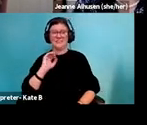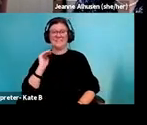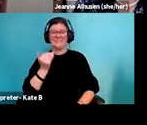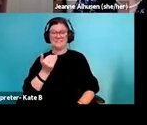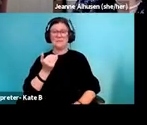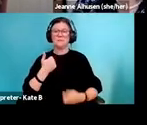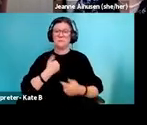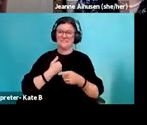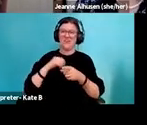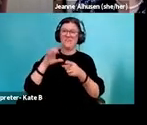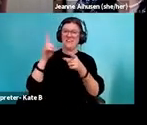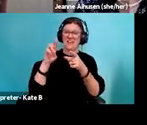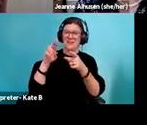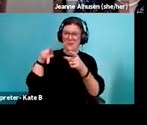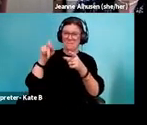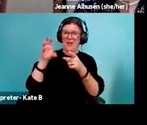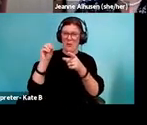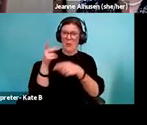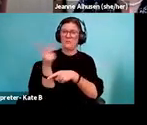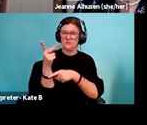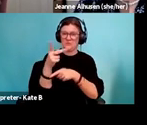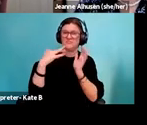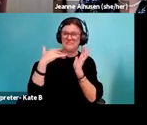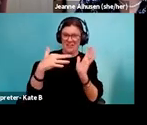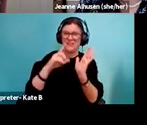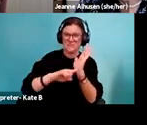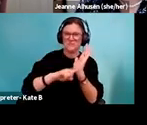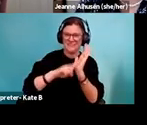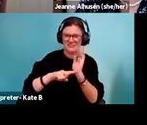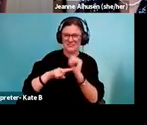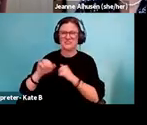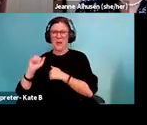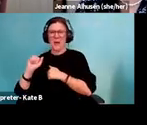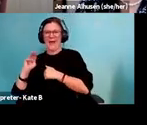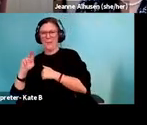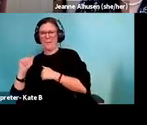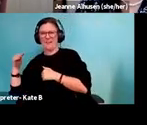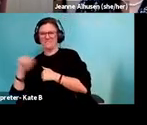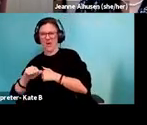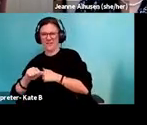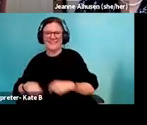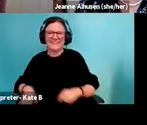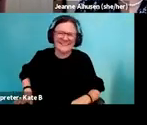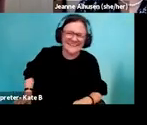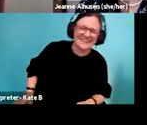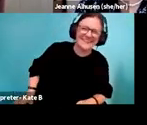I to do and maybe you to fund. [DR. KRISTI KIRSCHNER:] I’ve got a couple of questions that came to me directly and